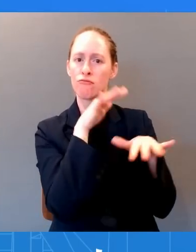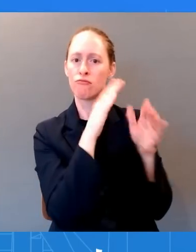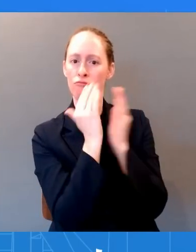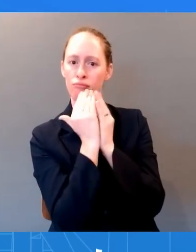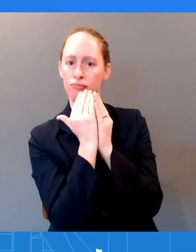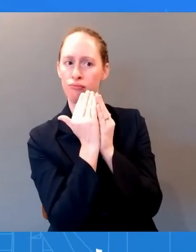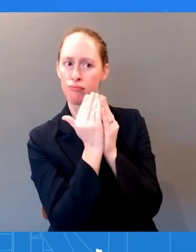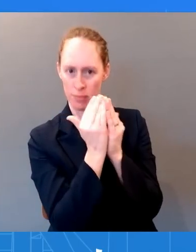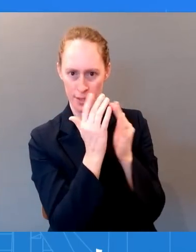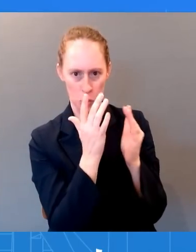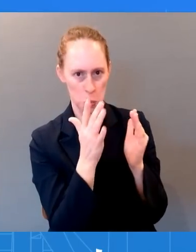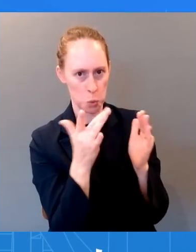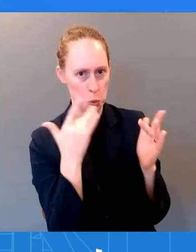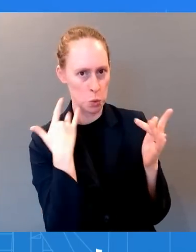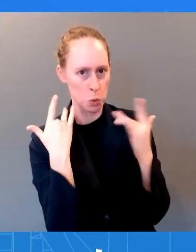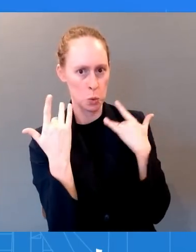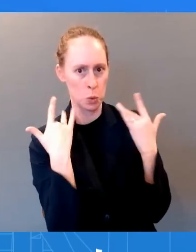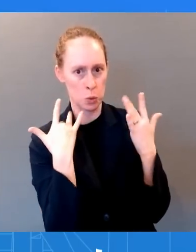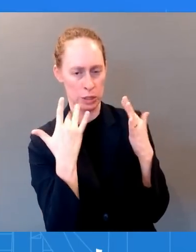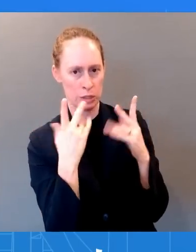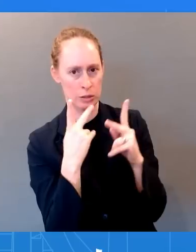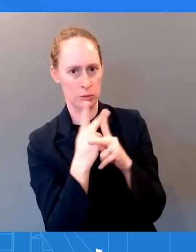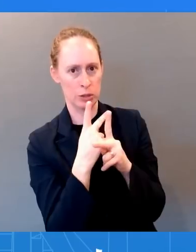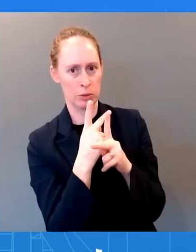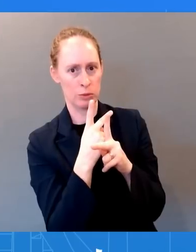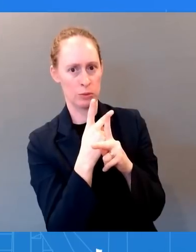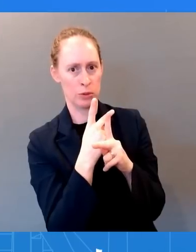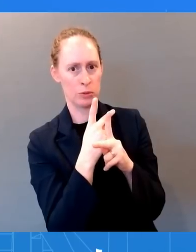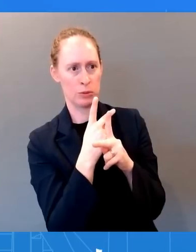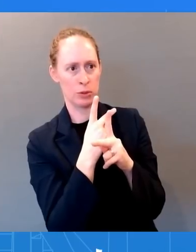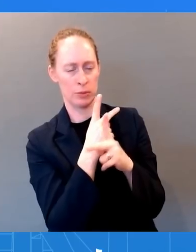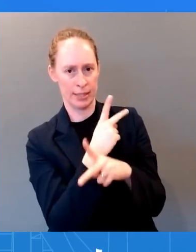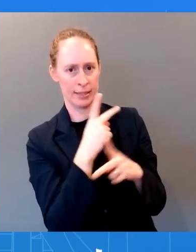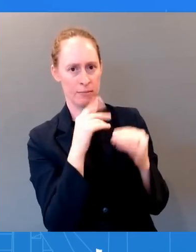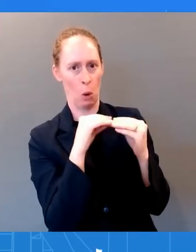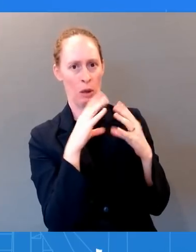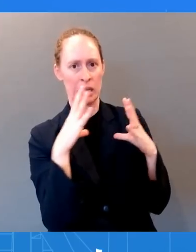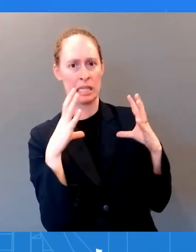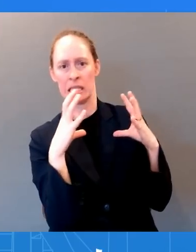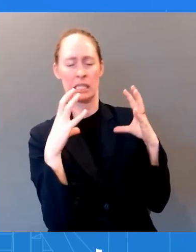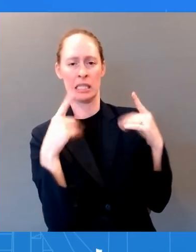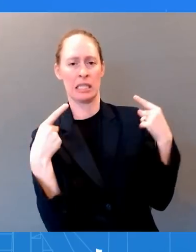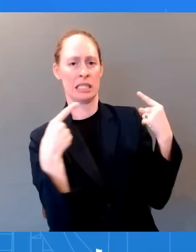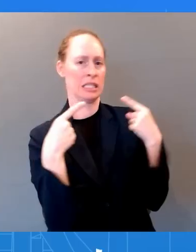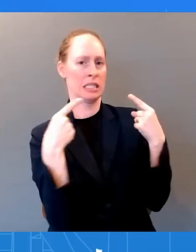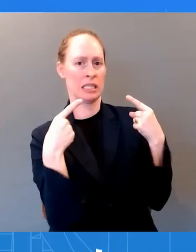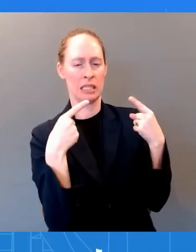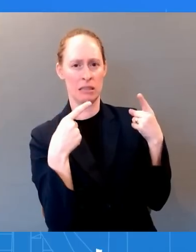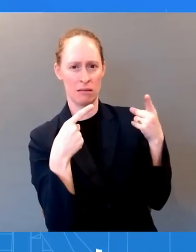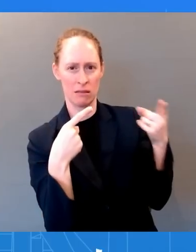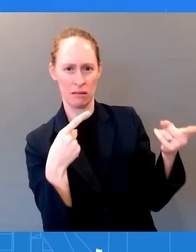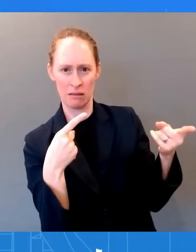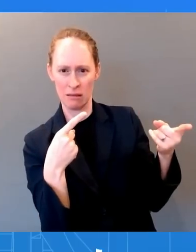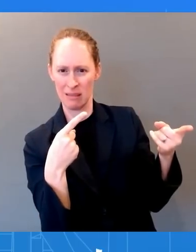what was the necessity of seeing U.S. warships during this time? Ms. Jean-Pierre: So, INDOPACOM